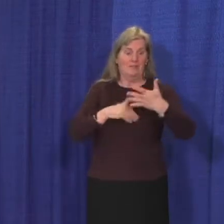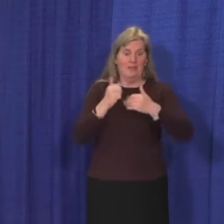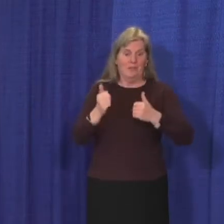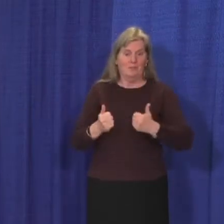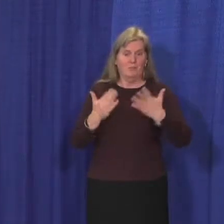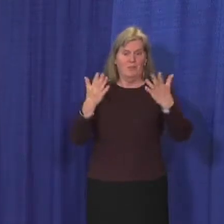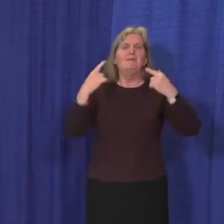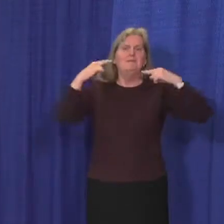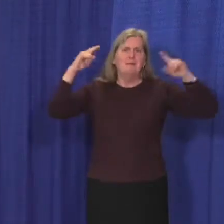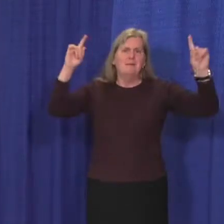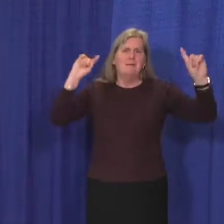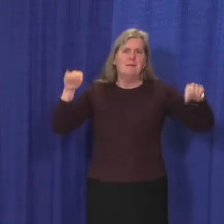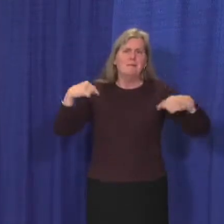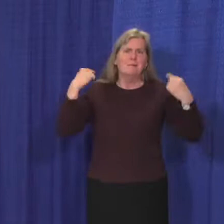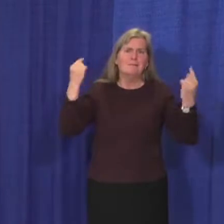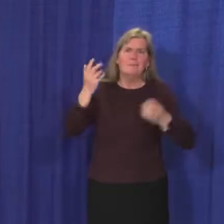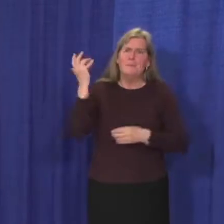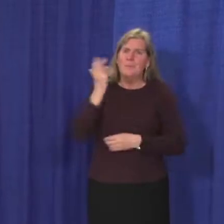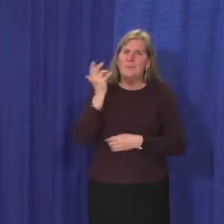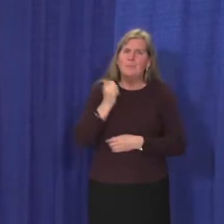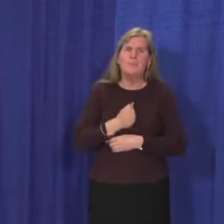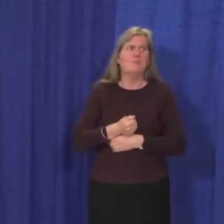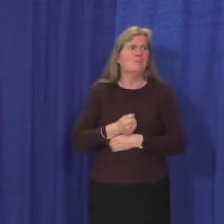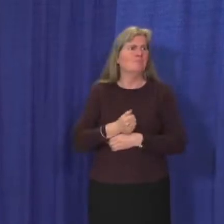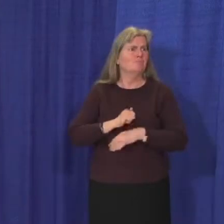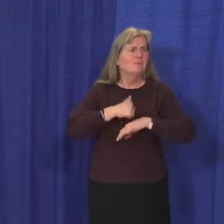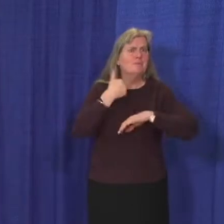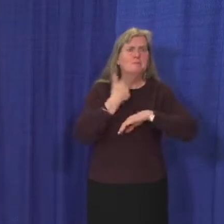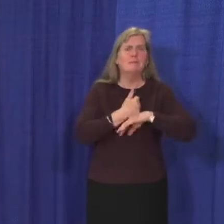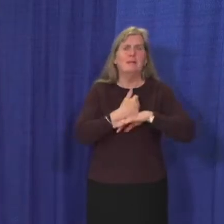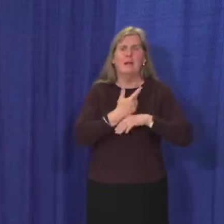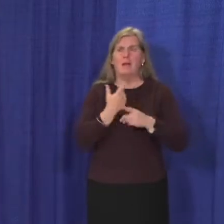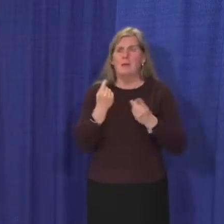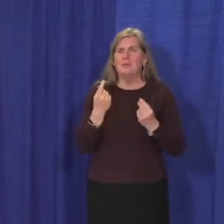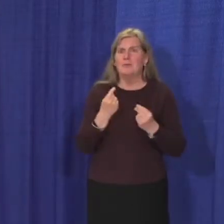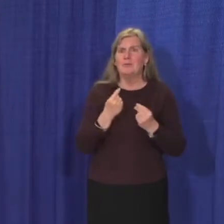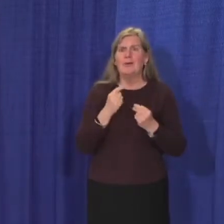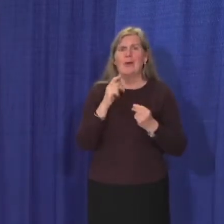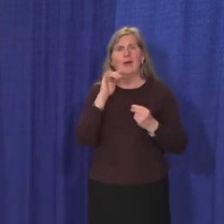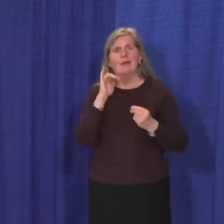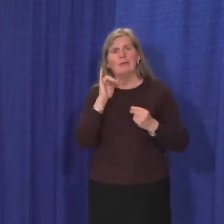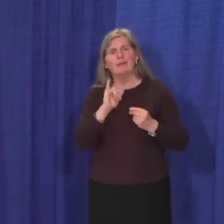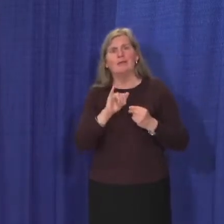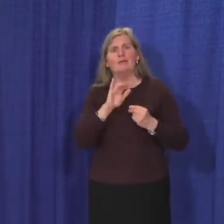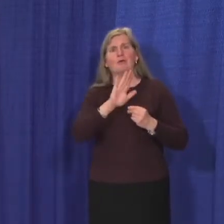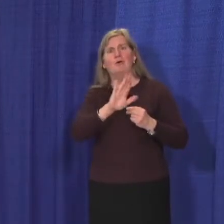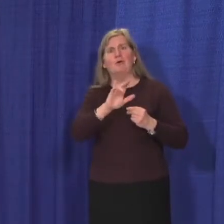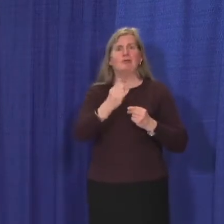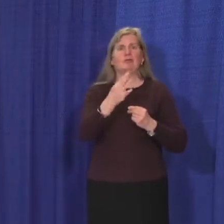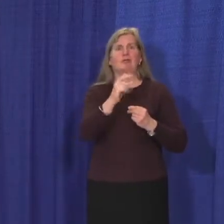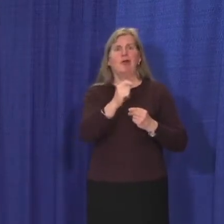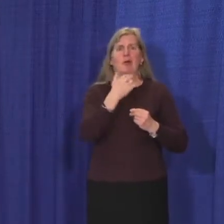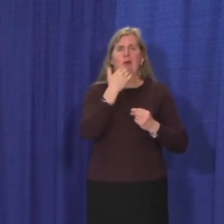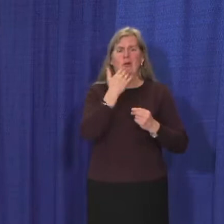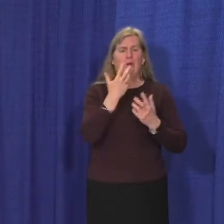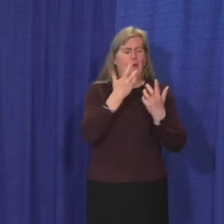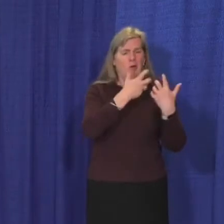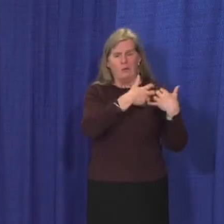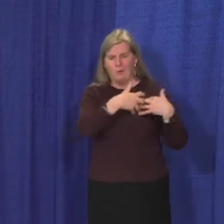This is the most successful thing we have ever seen in terms of how we got the campaign out, also coordinating with the First